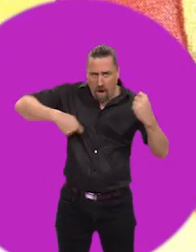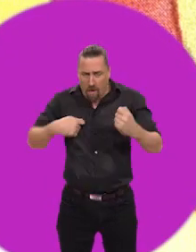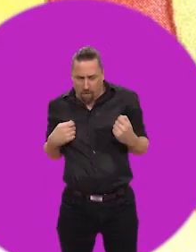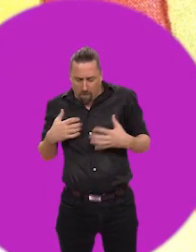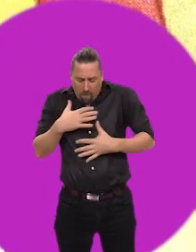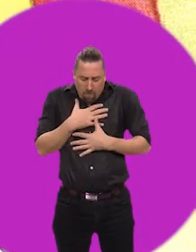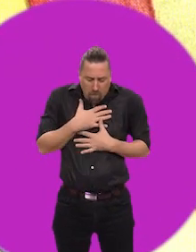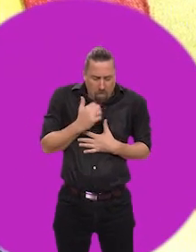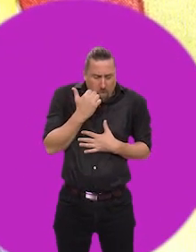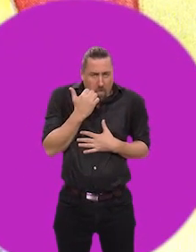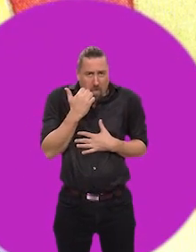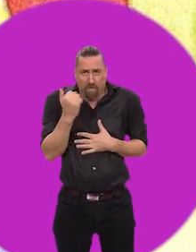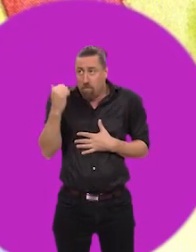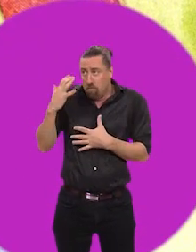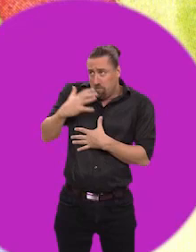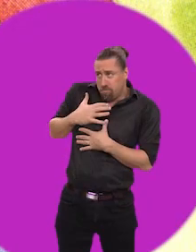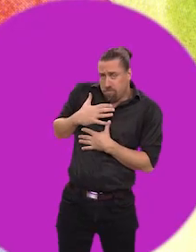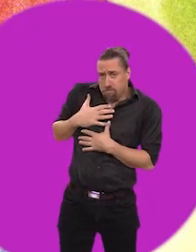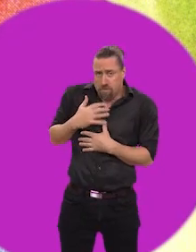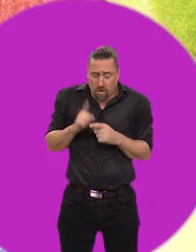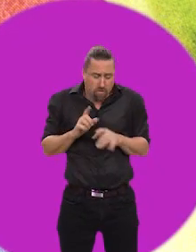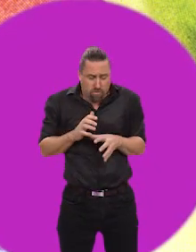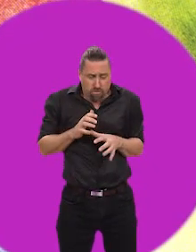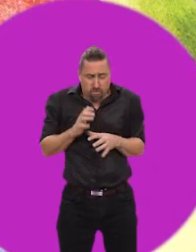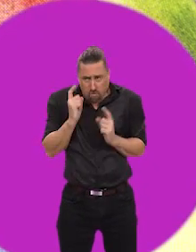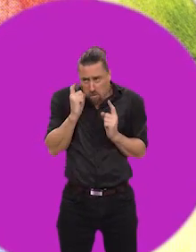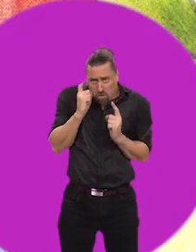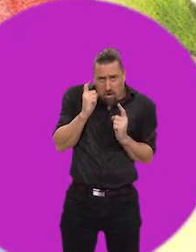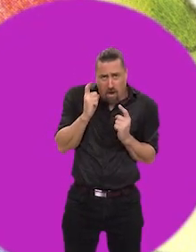He had a heating pad to keep him warm and lots of tender cuddles.